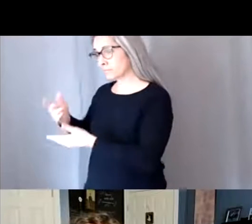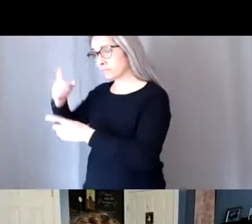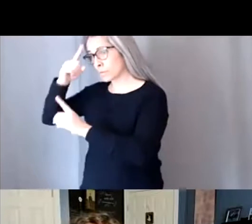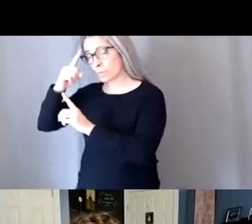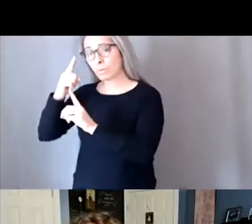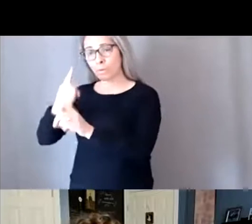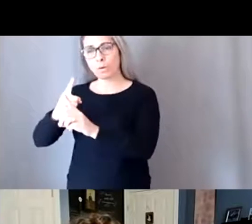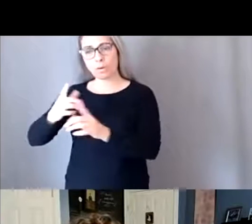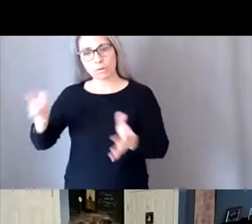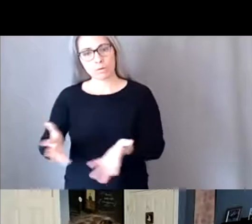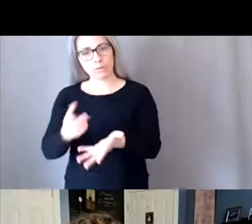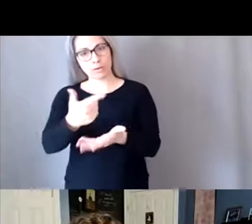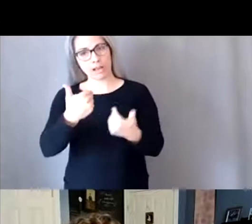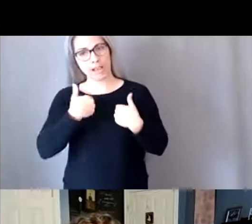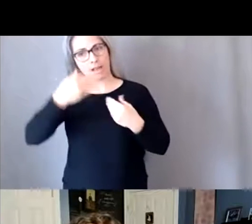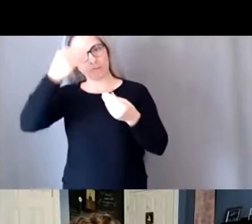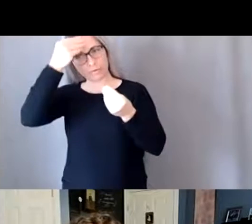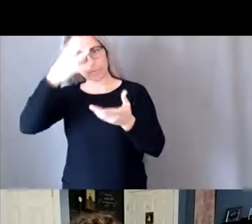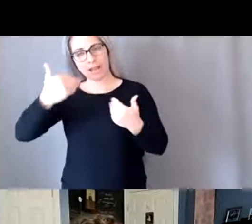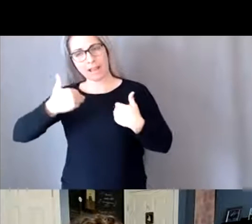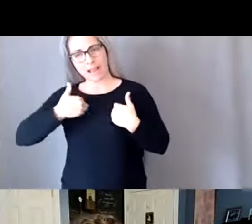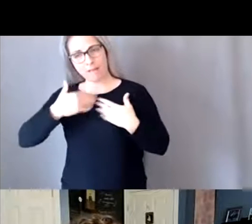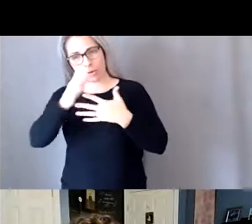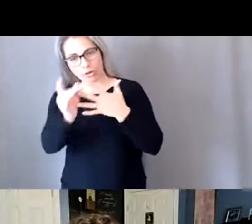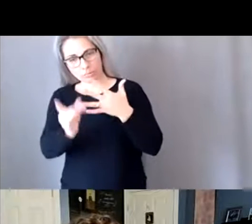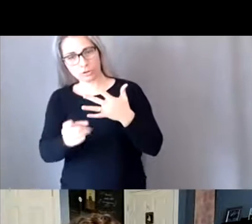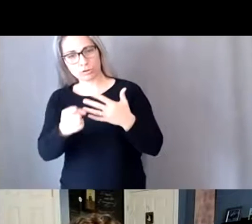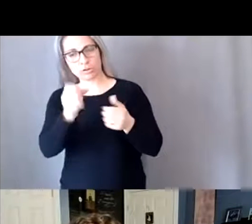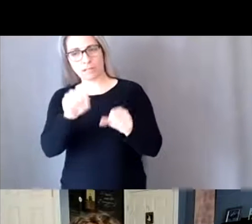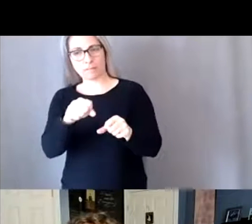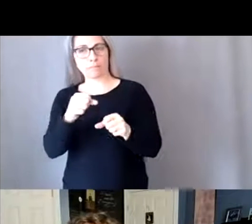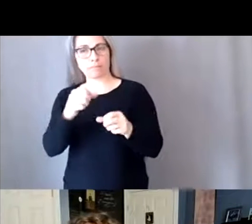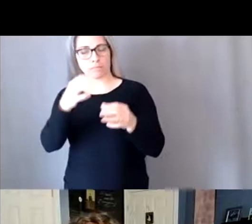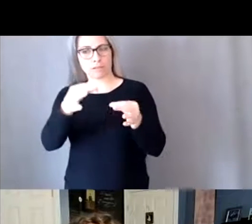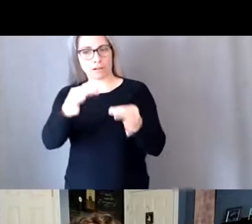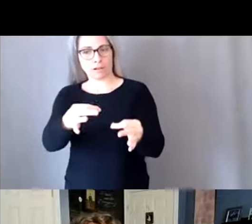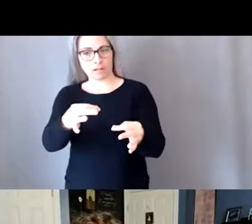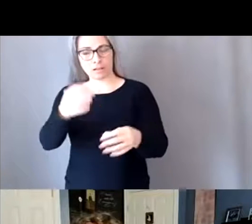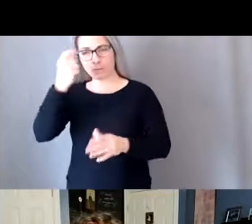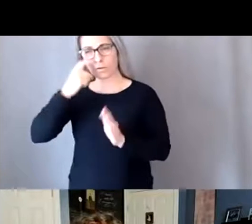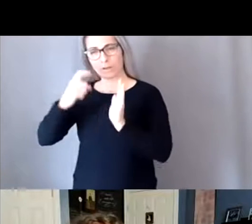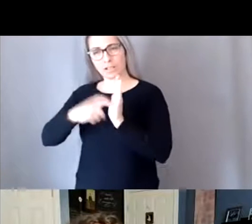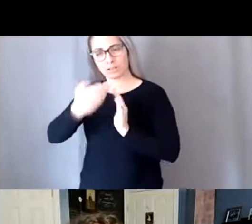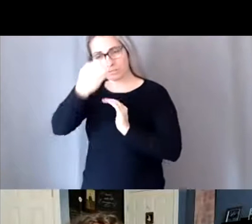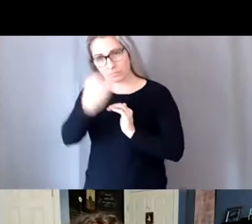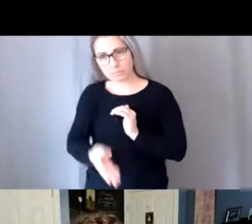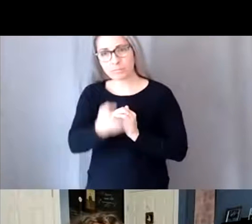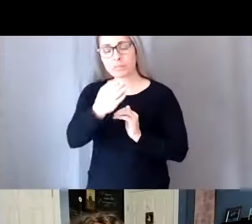and to make informed choices but also to to recognize that disabled people are experts on disability and not